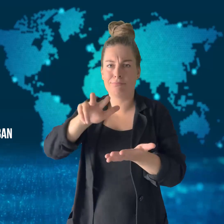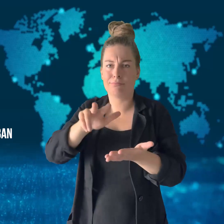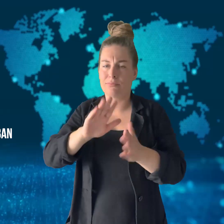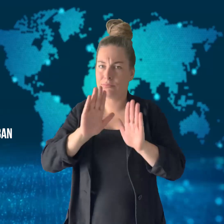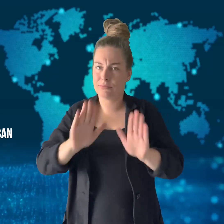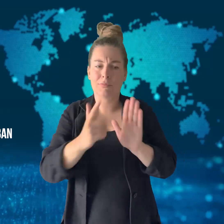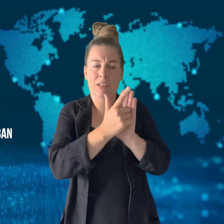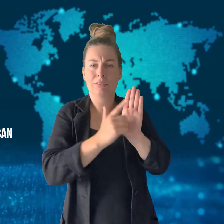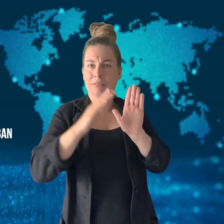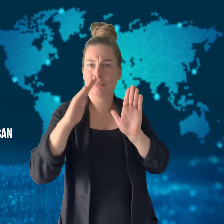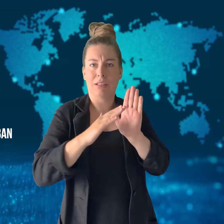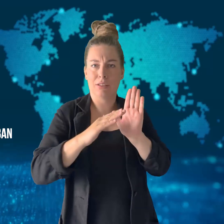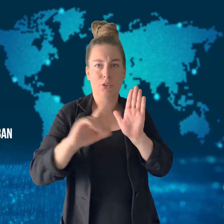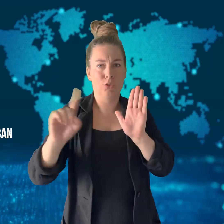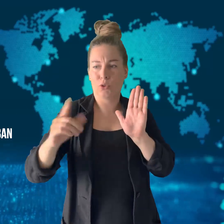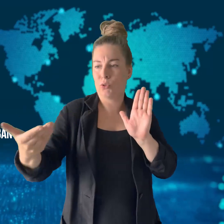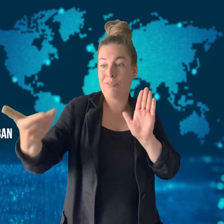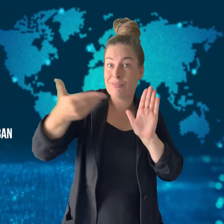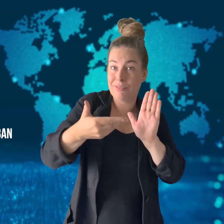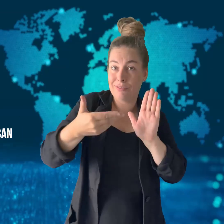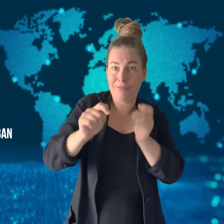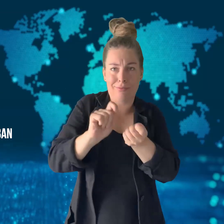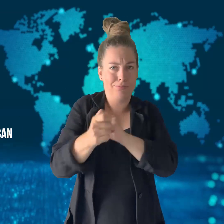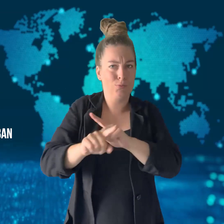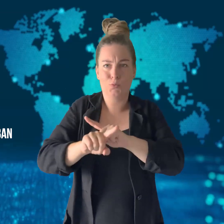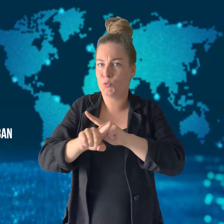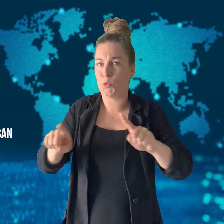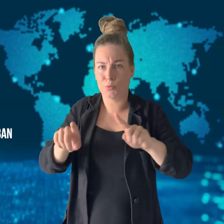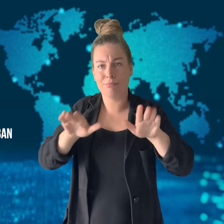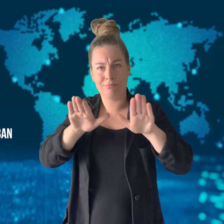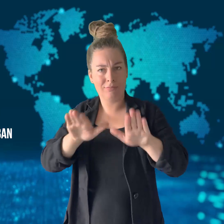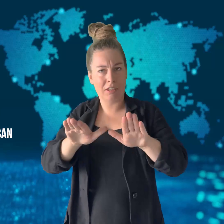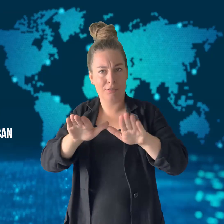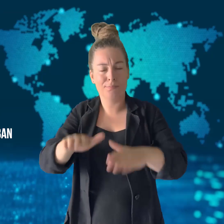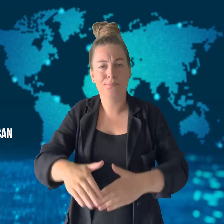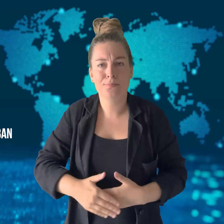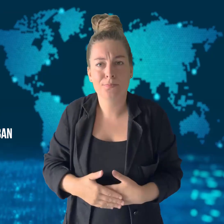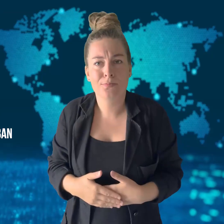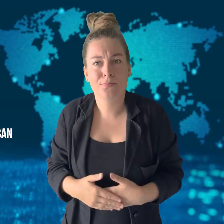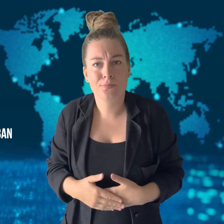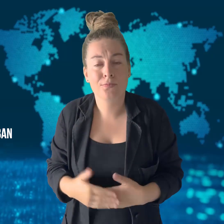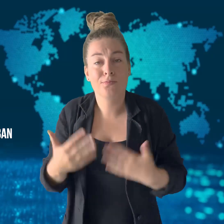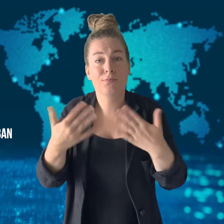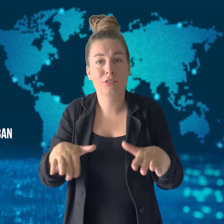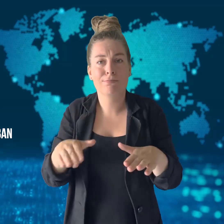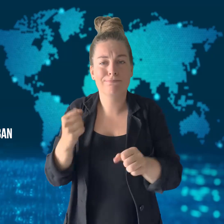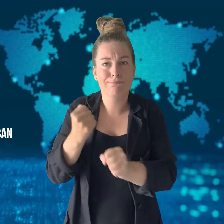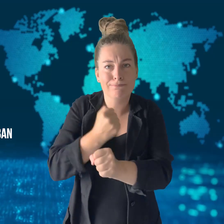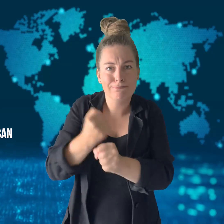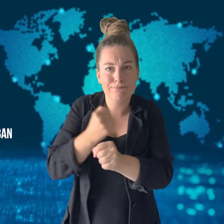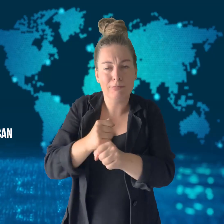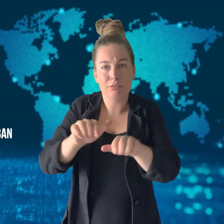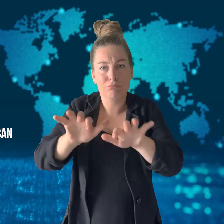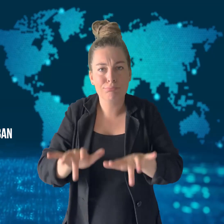the country's Parliament supported the ban.